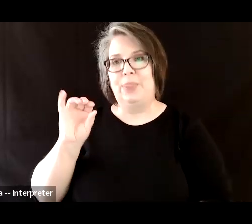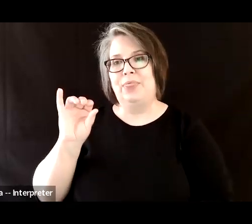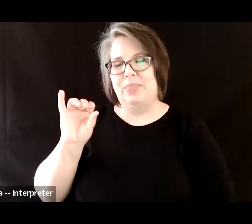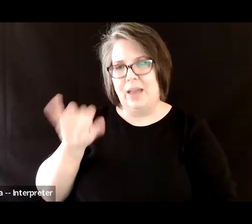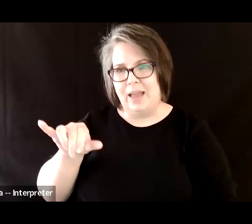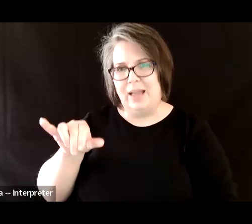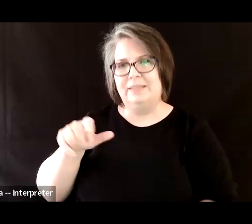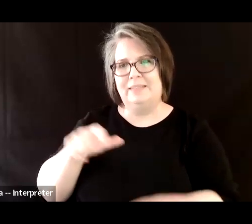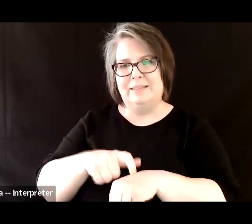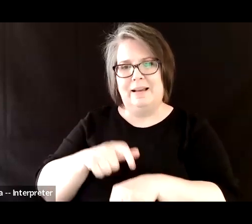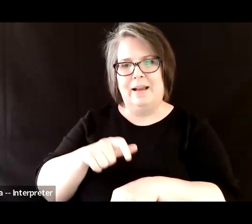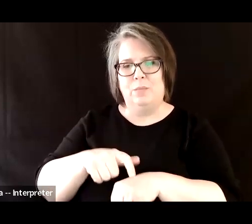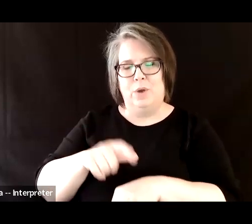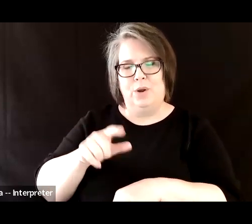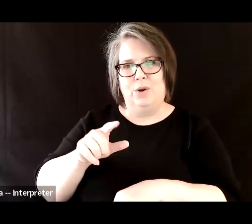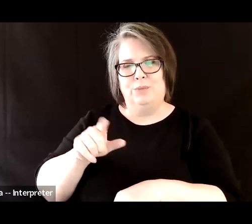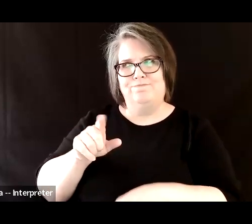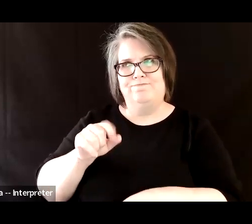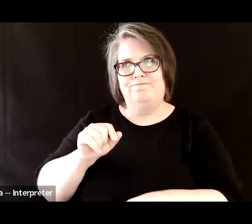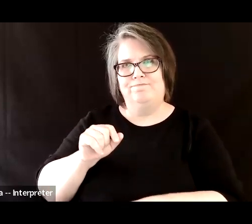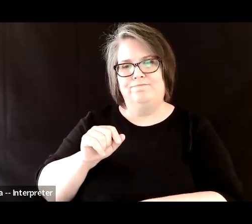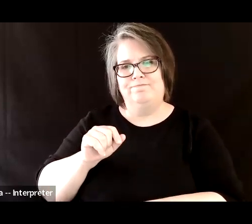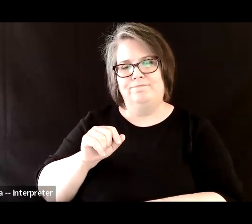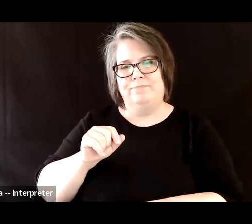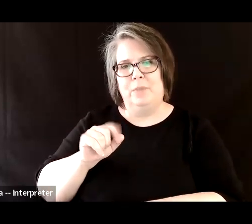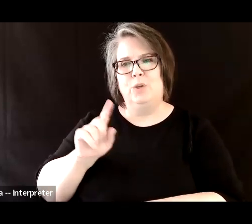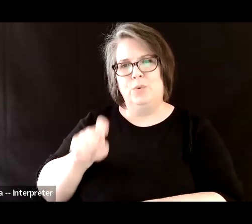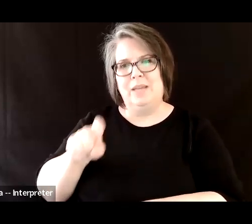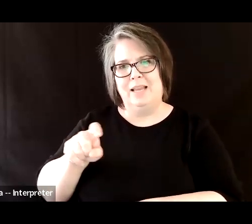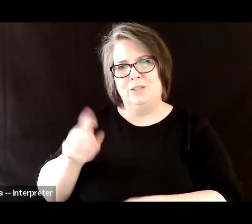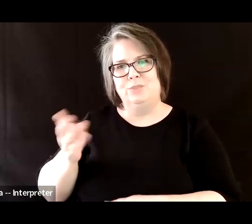when you would want to put in a request with a third-party